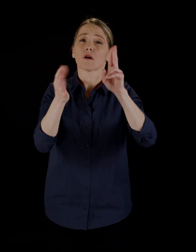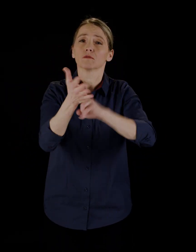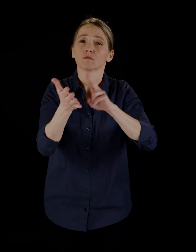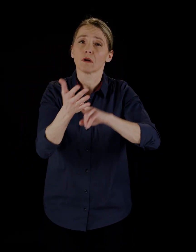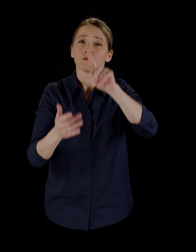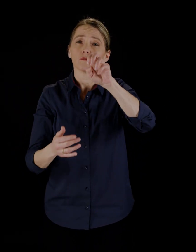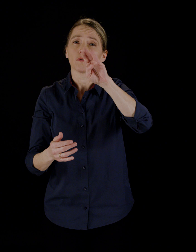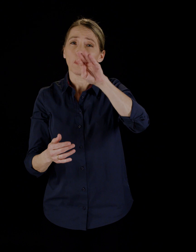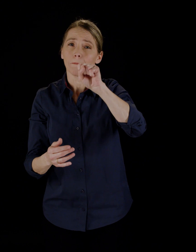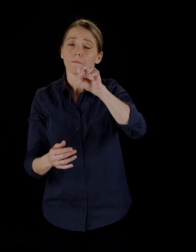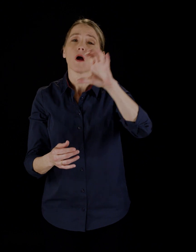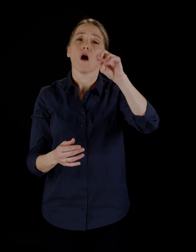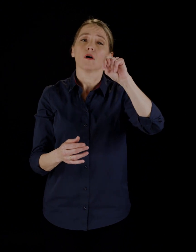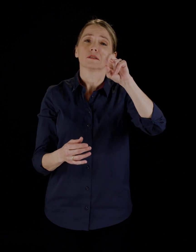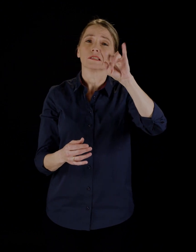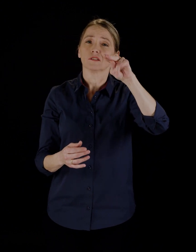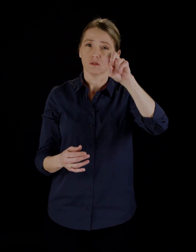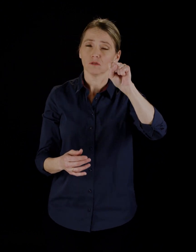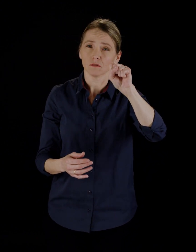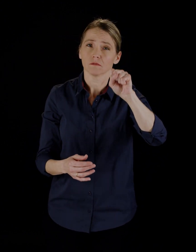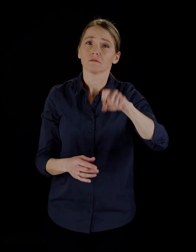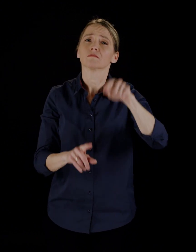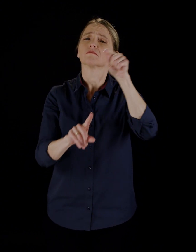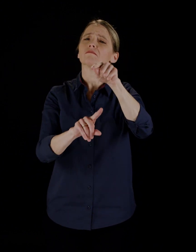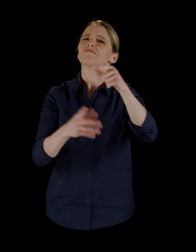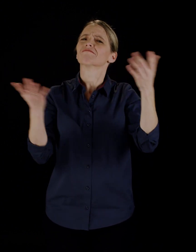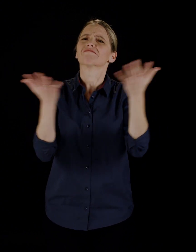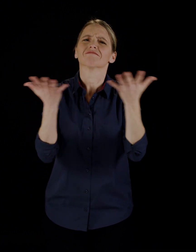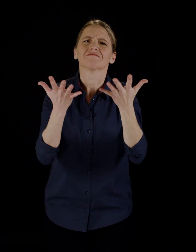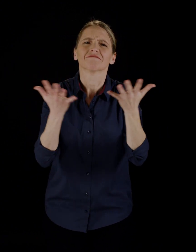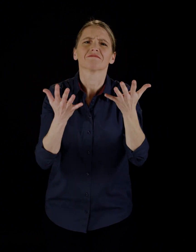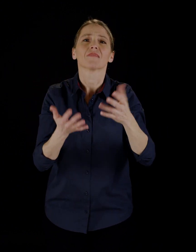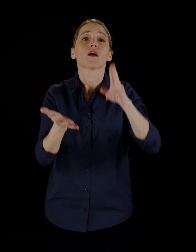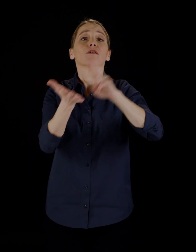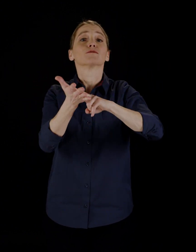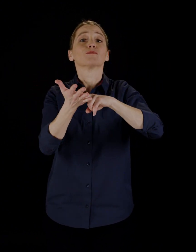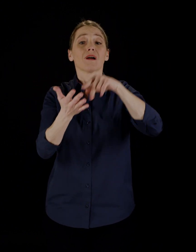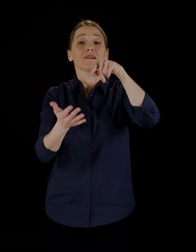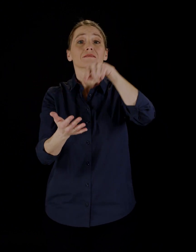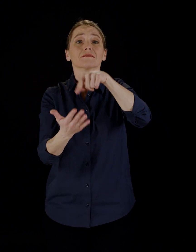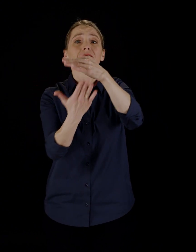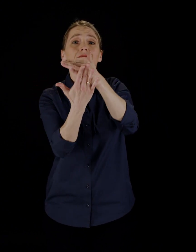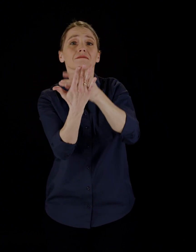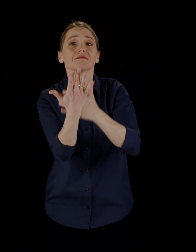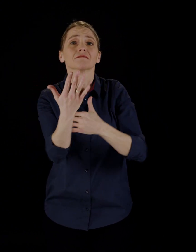Key Contract Terms and Conditions are elements of a contract that the customer agreed to